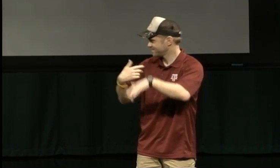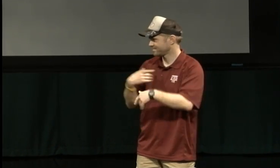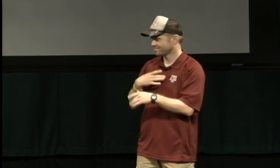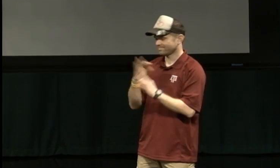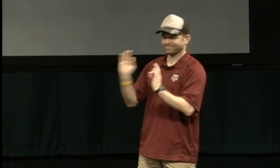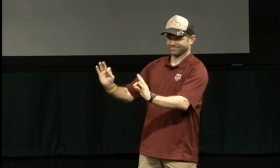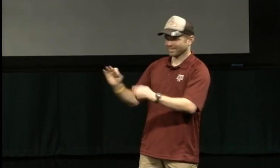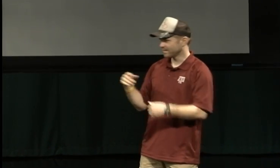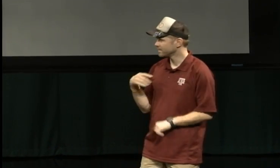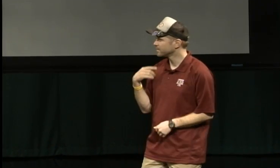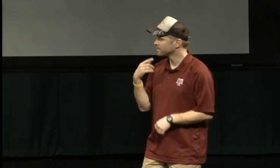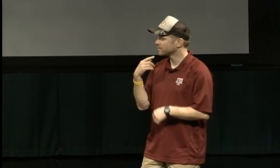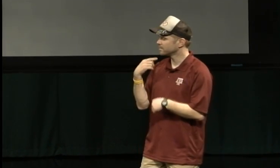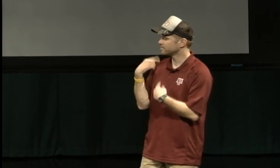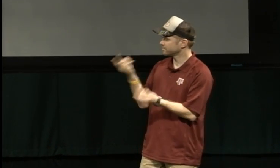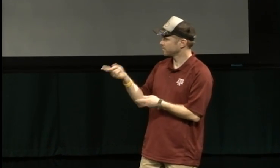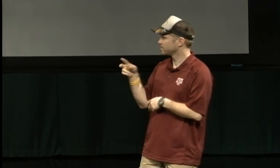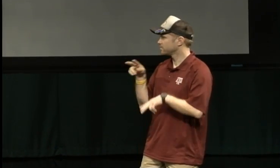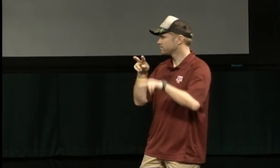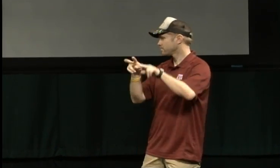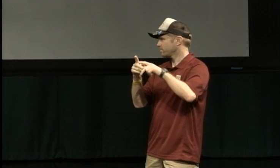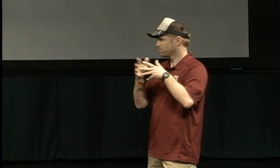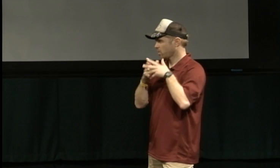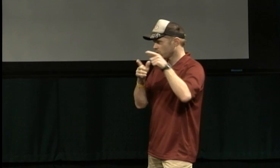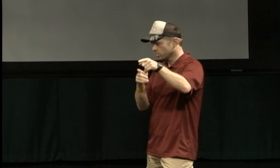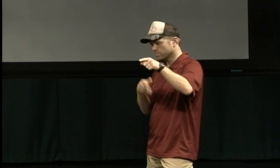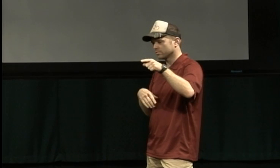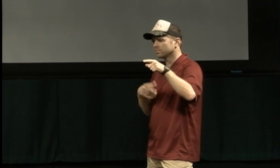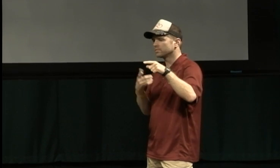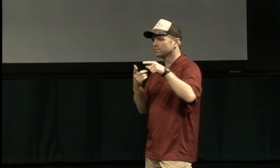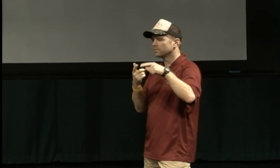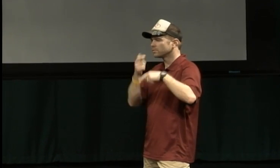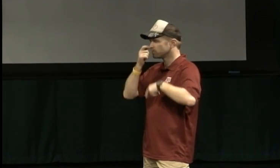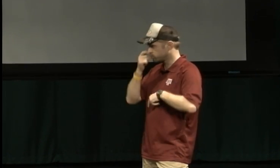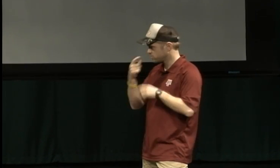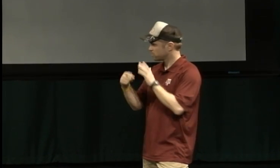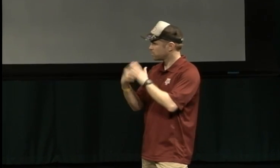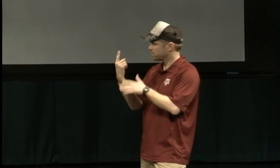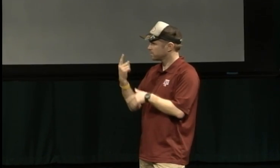You know I like your analogy with the sneeze heard around the world.